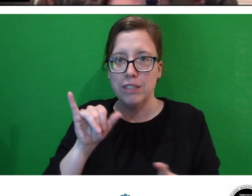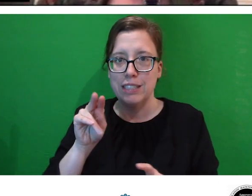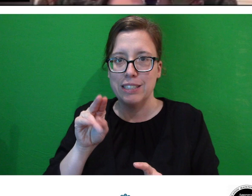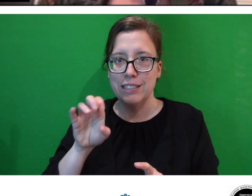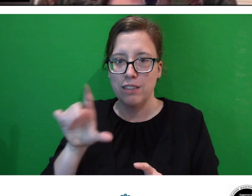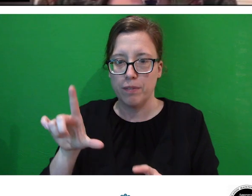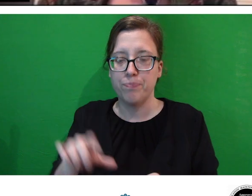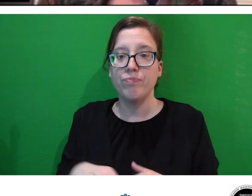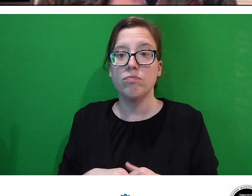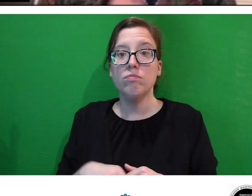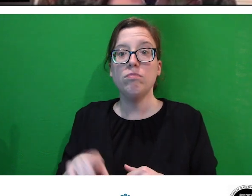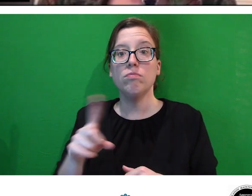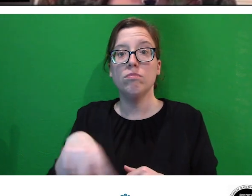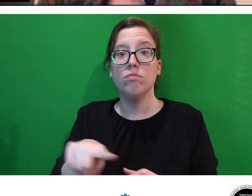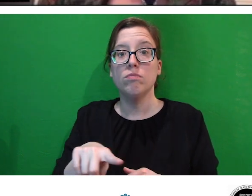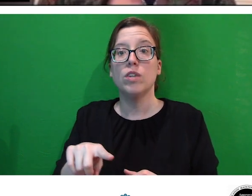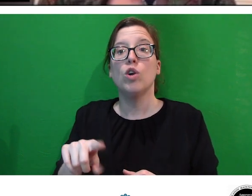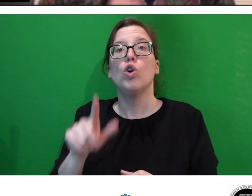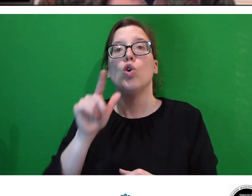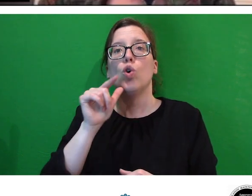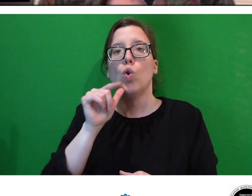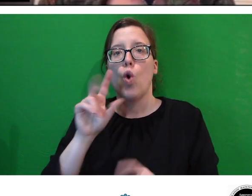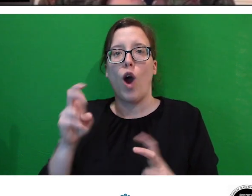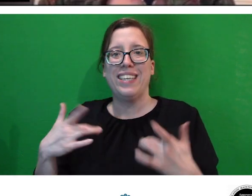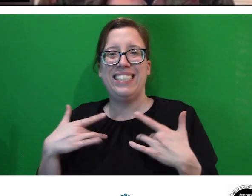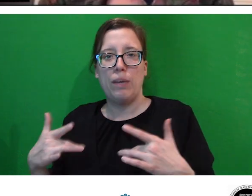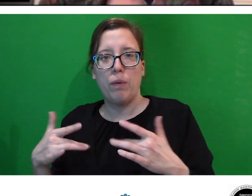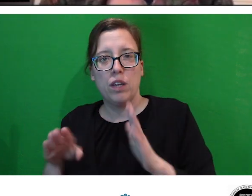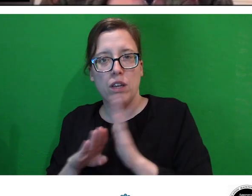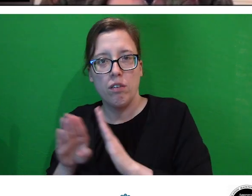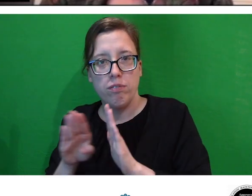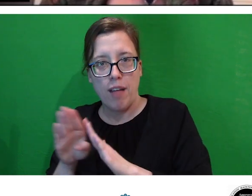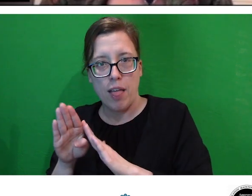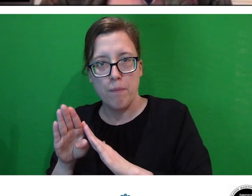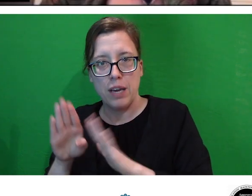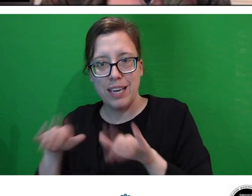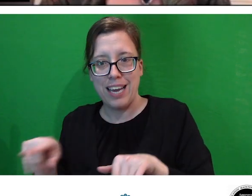they learn, period, in life and a bunch of what they learn in school.